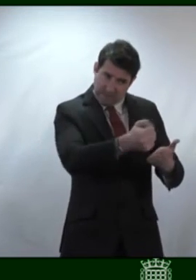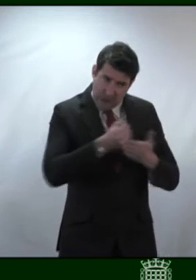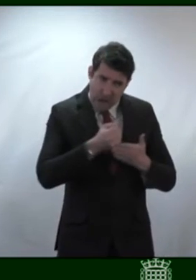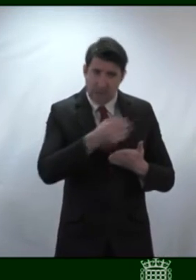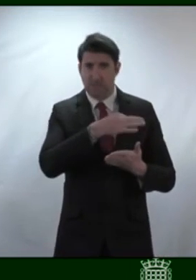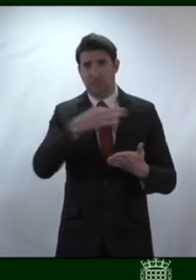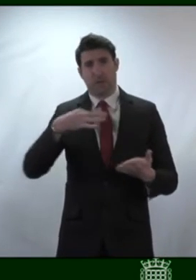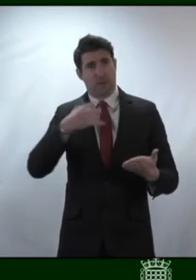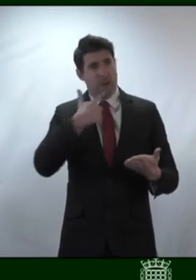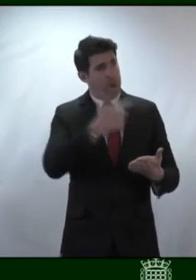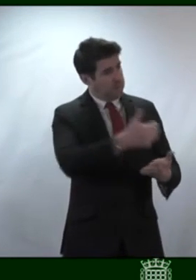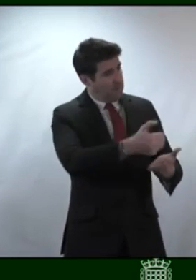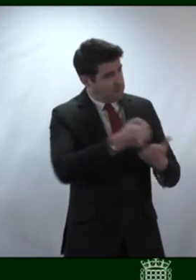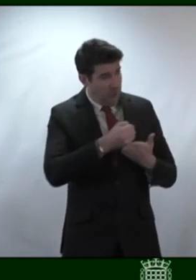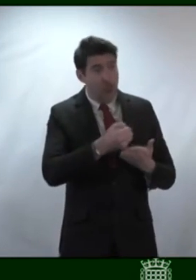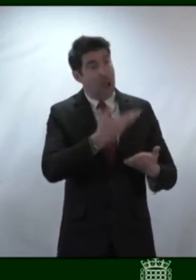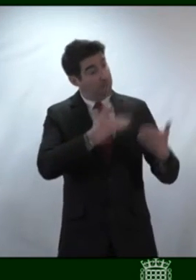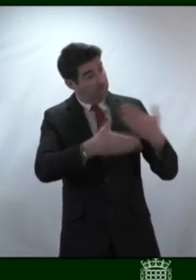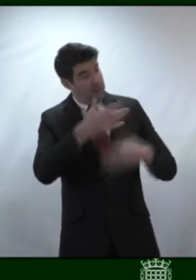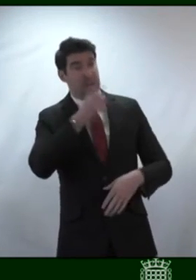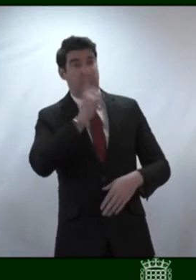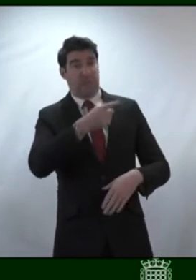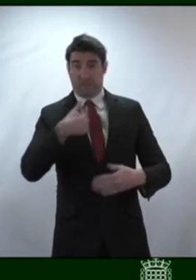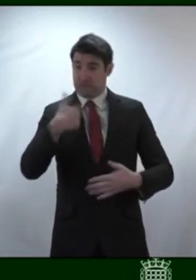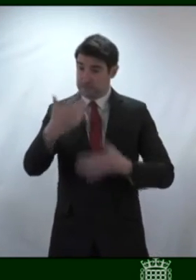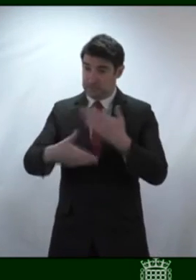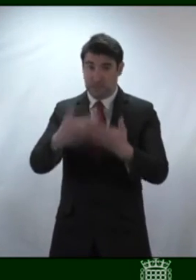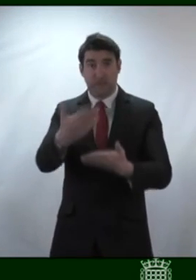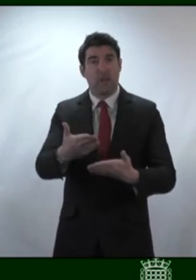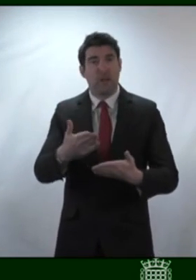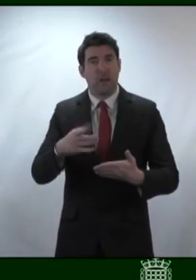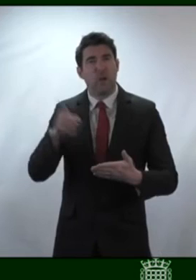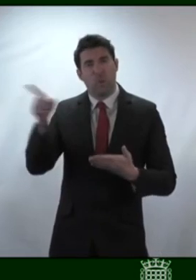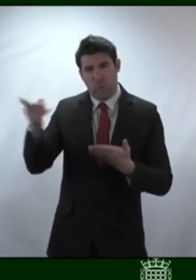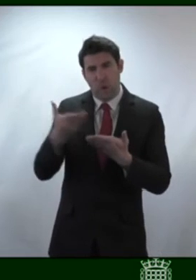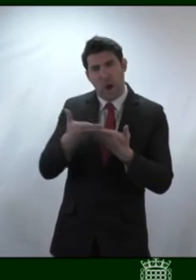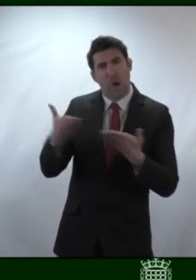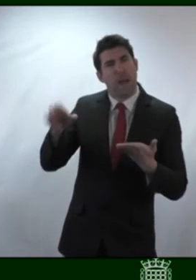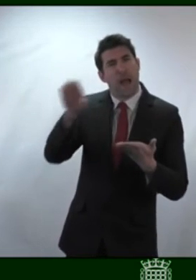the whole of Europe, and indeed there are spikes now taking place across the whole of the EU.